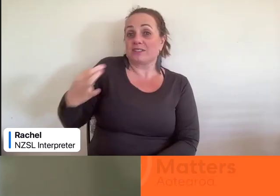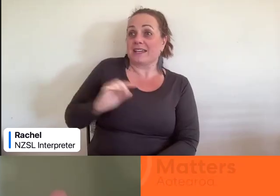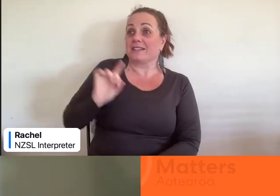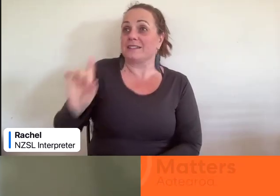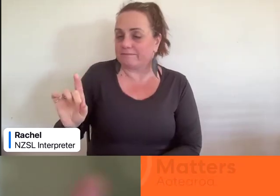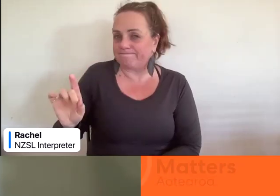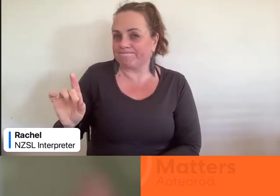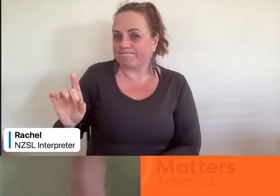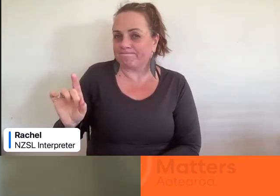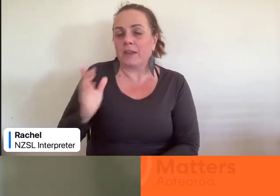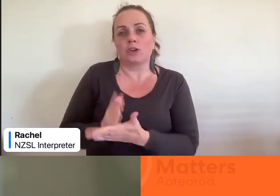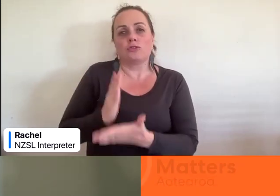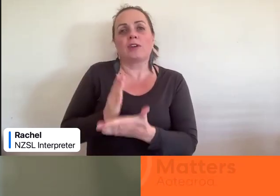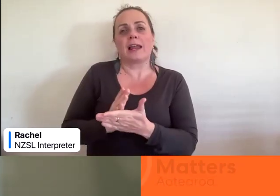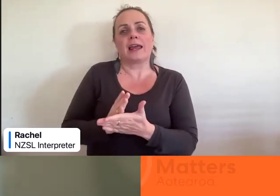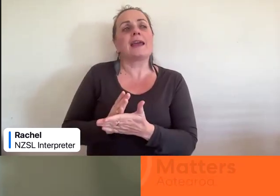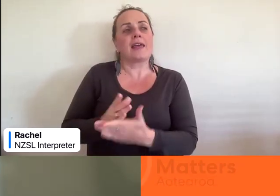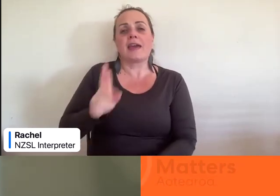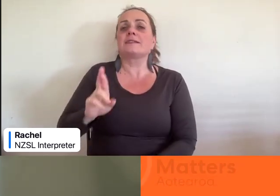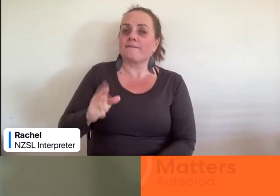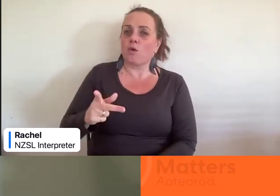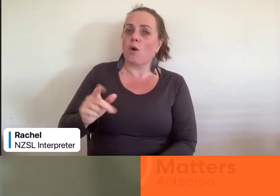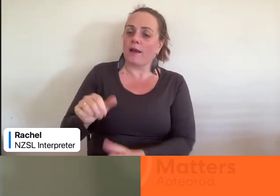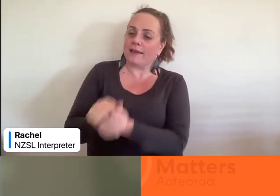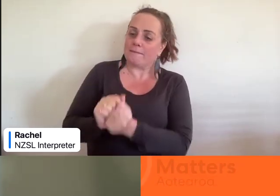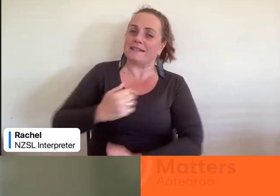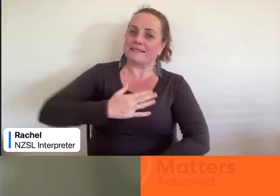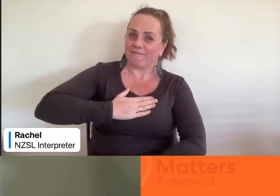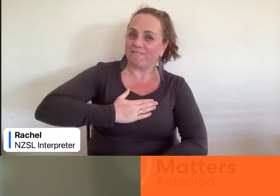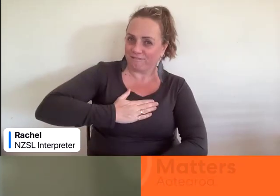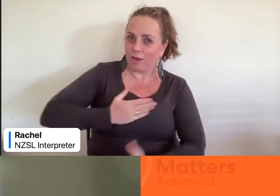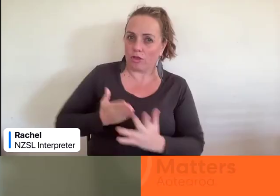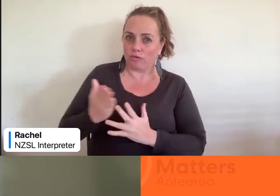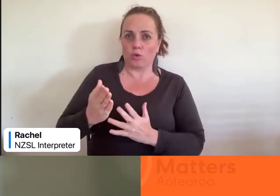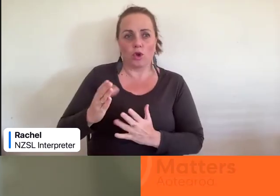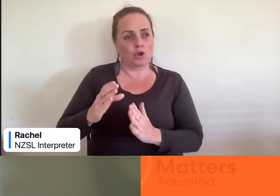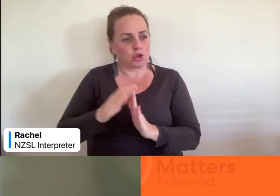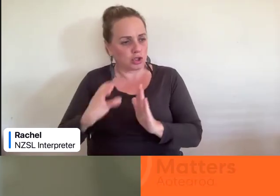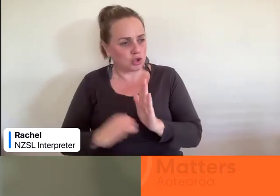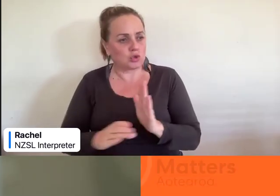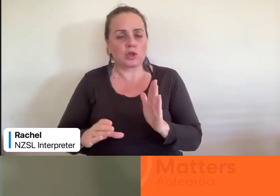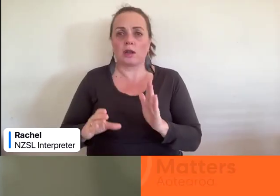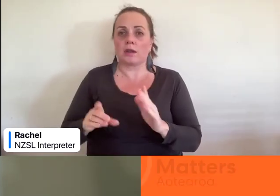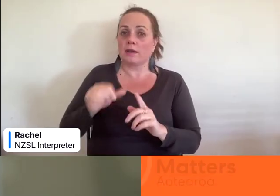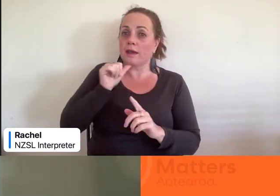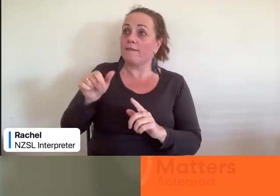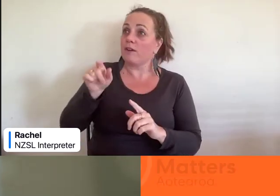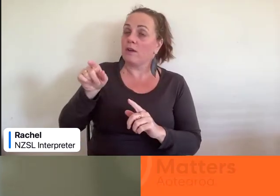is a constitutional safeguard. By not including us, they created a situation of danger to our